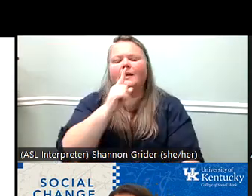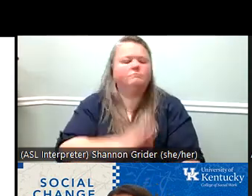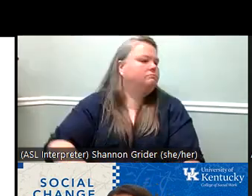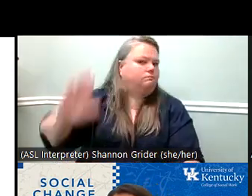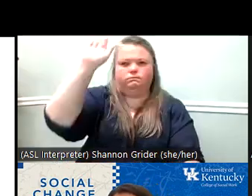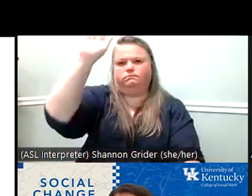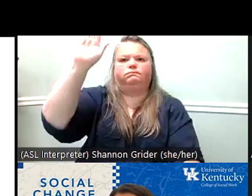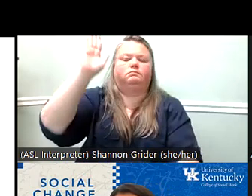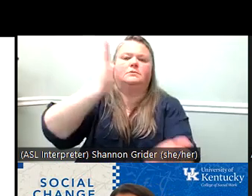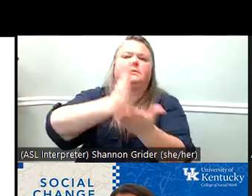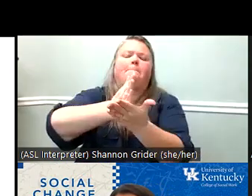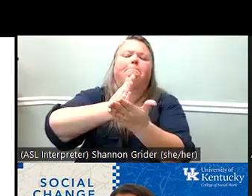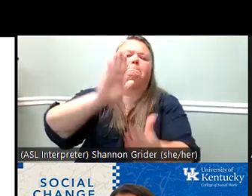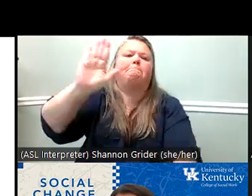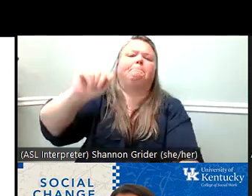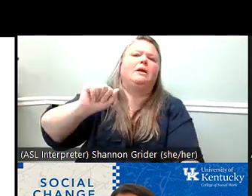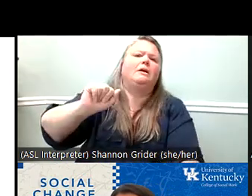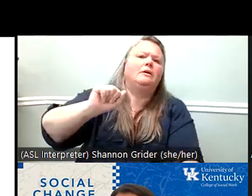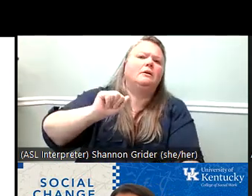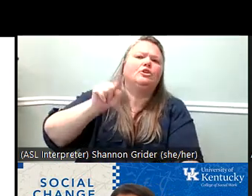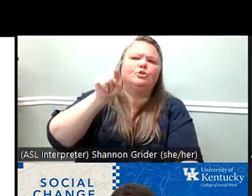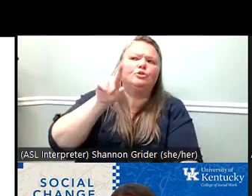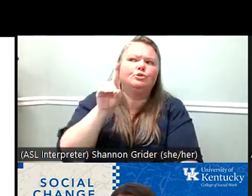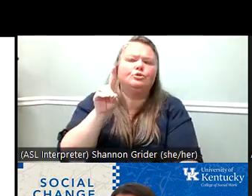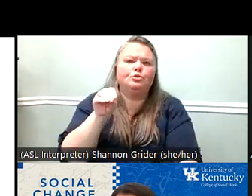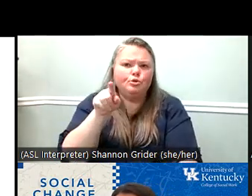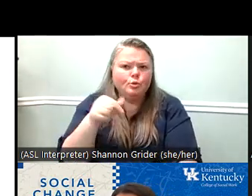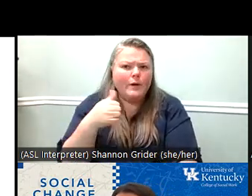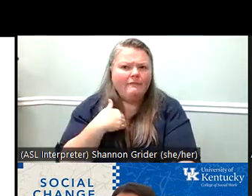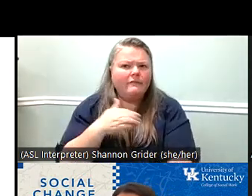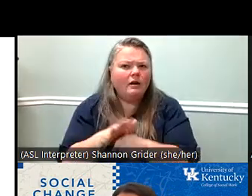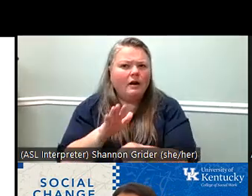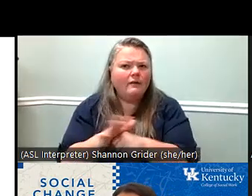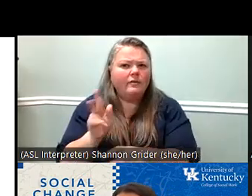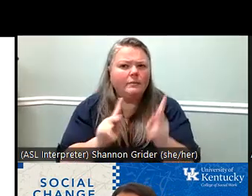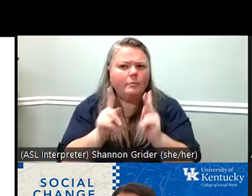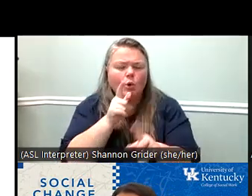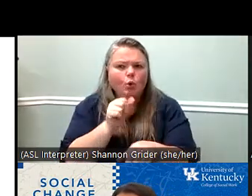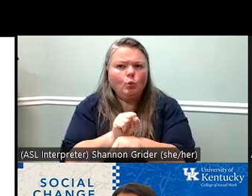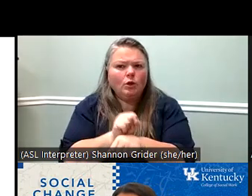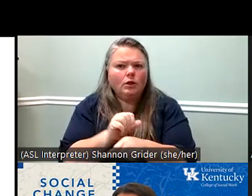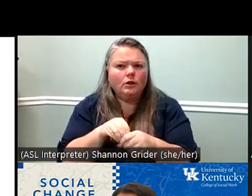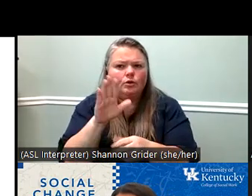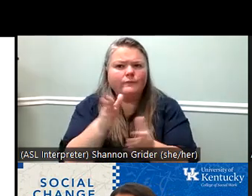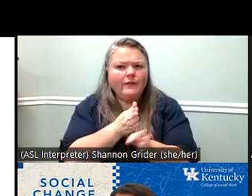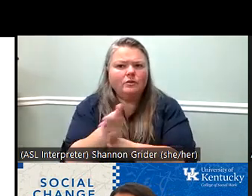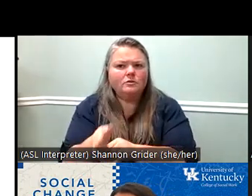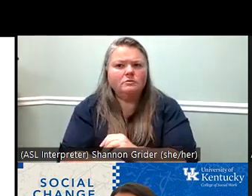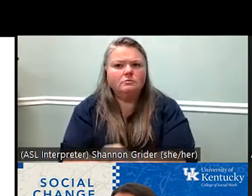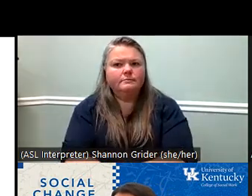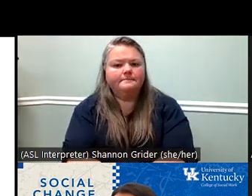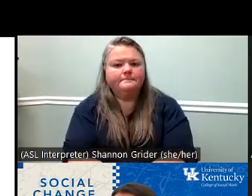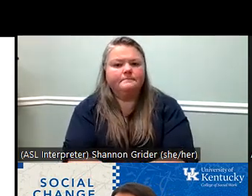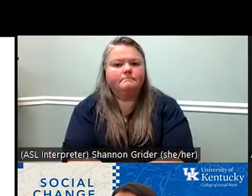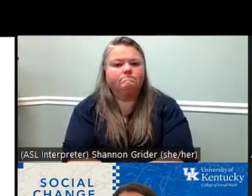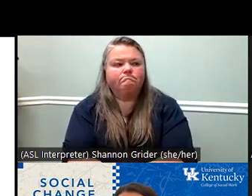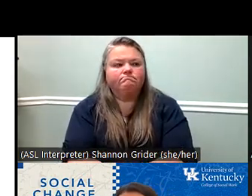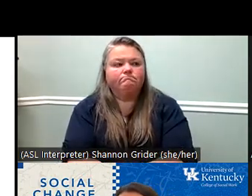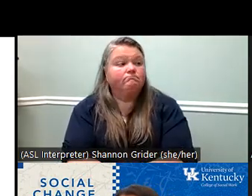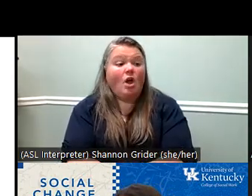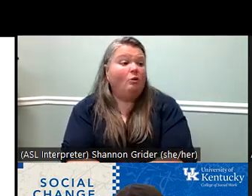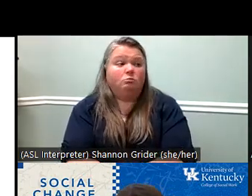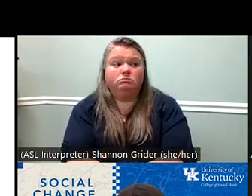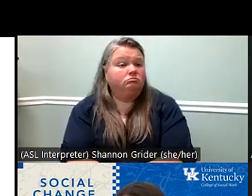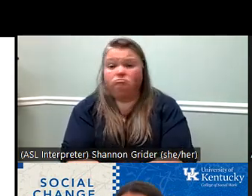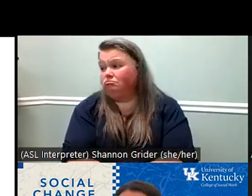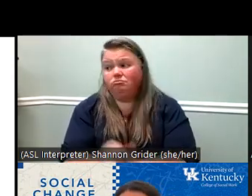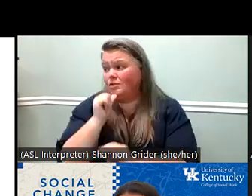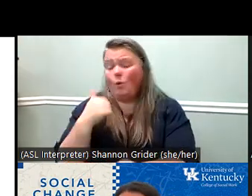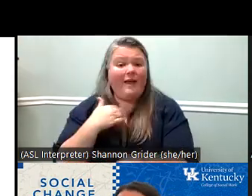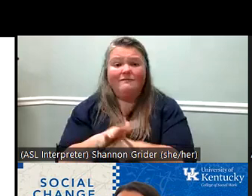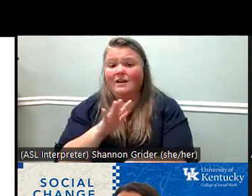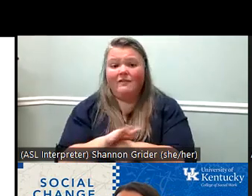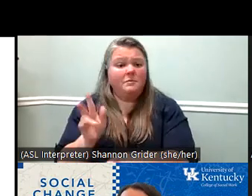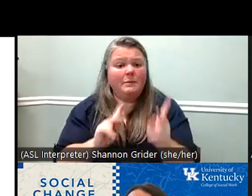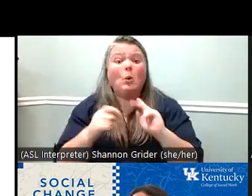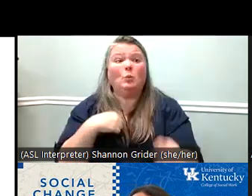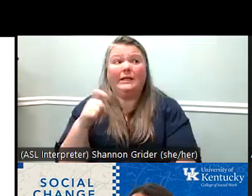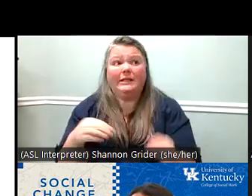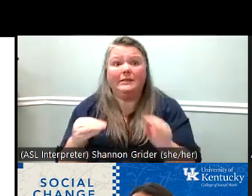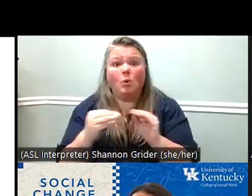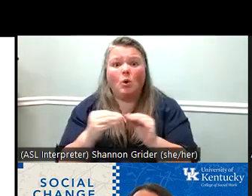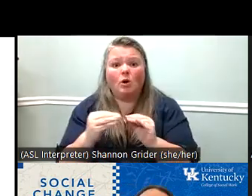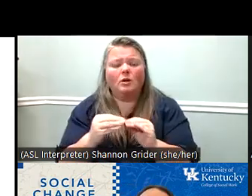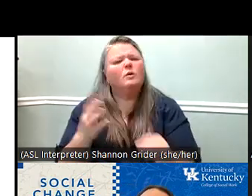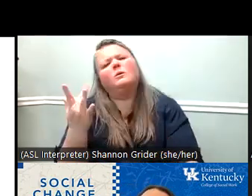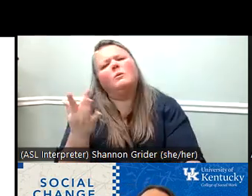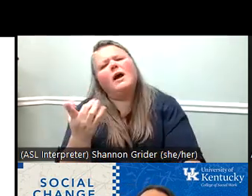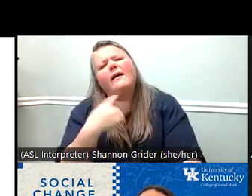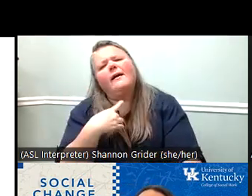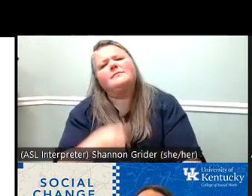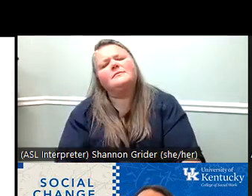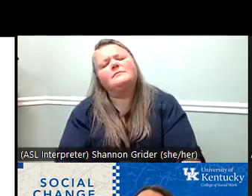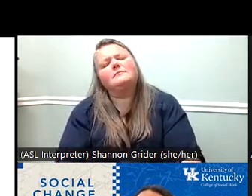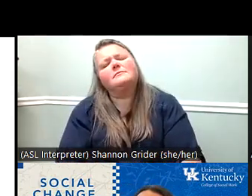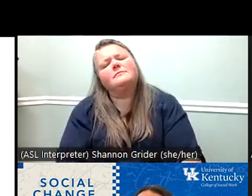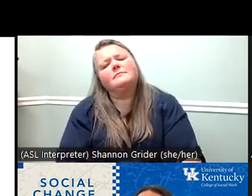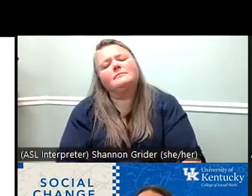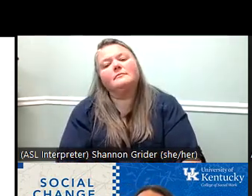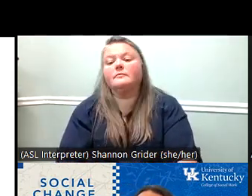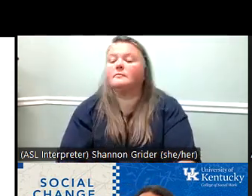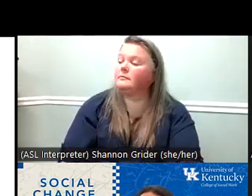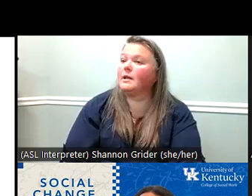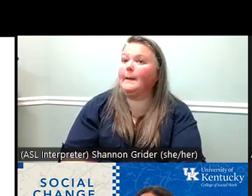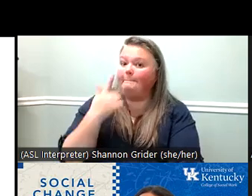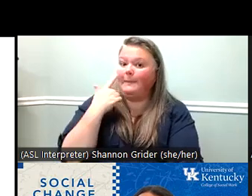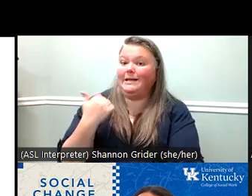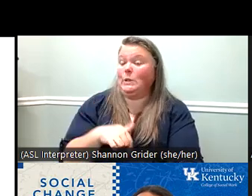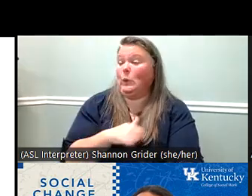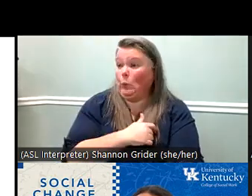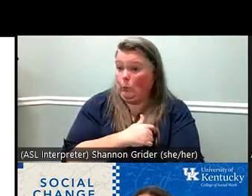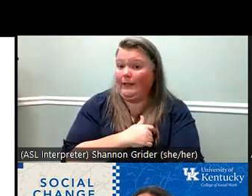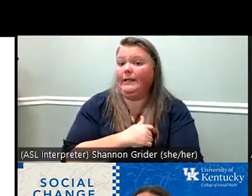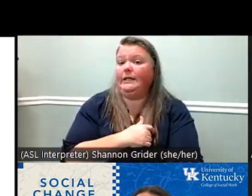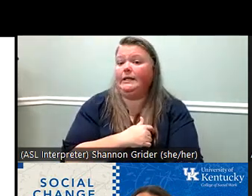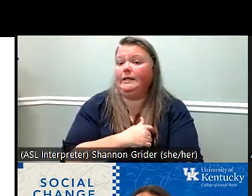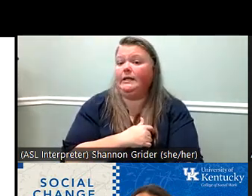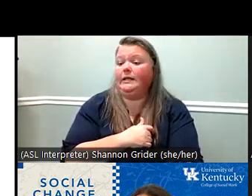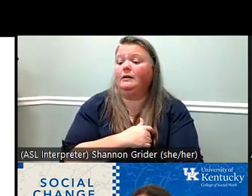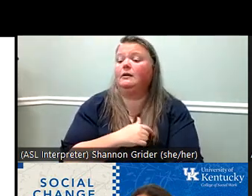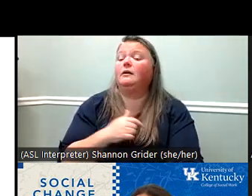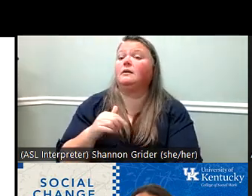EXAMPLE, THIS HAPPENED IN TENNESSEE AT A TENNESSEE ONLY, SO EVERYONE WAS AN AUDIOLOGIST IN TENNESSEE, AND I WAS SHARING WITH THEM WAYS TO DECREASE THE GAPS, AND